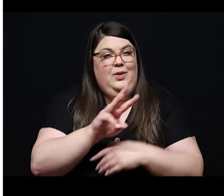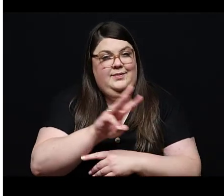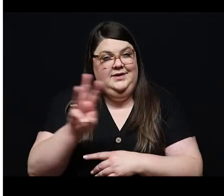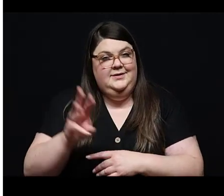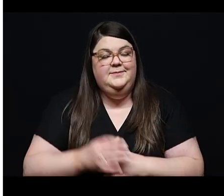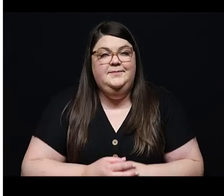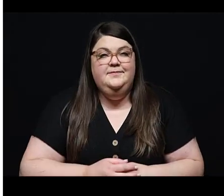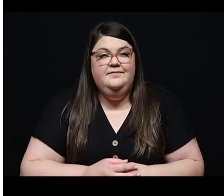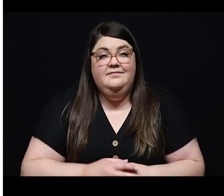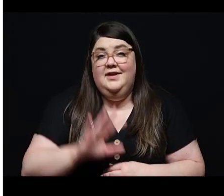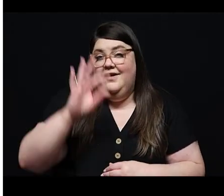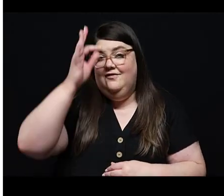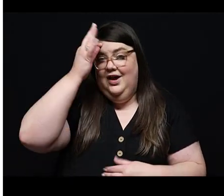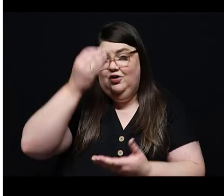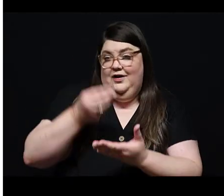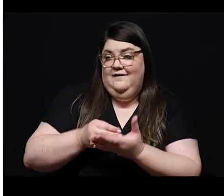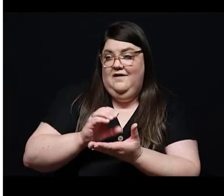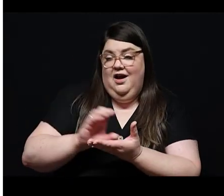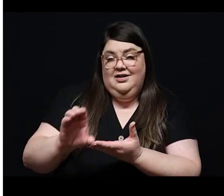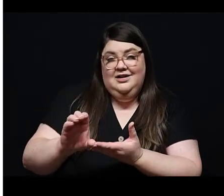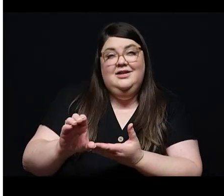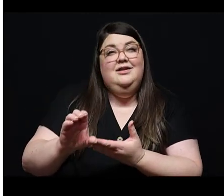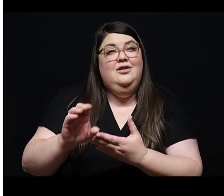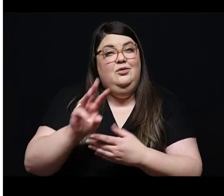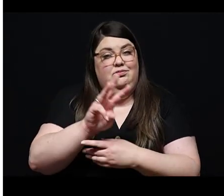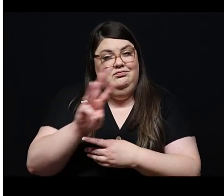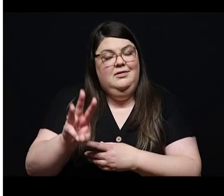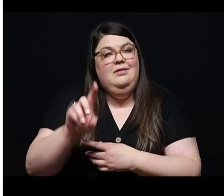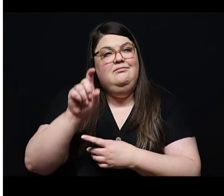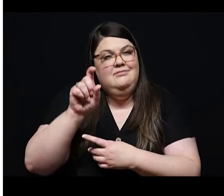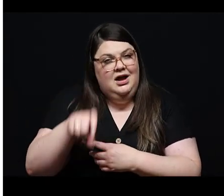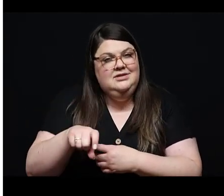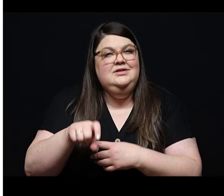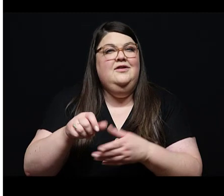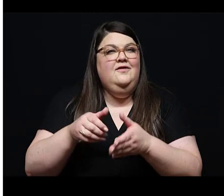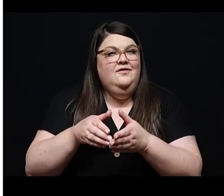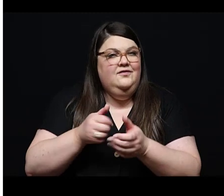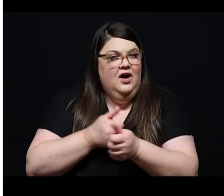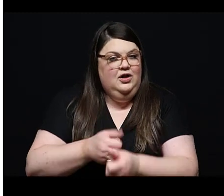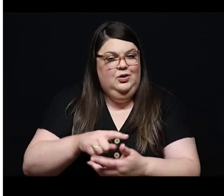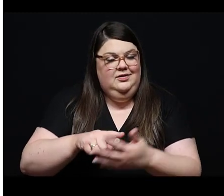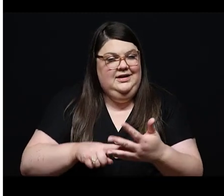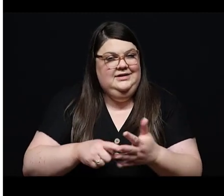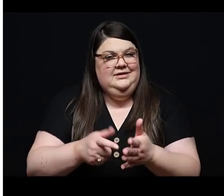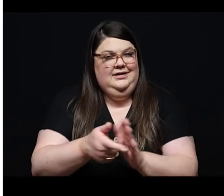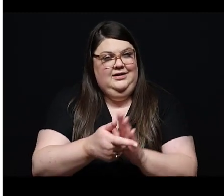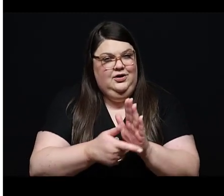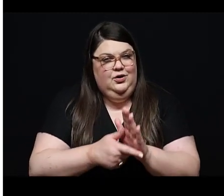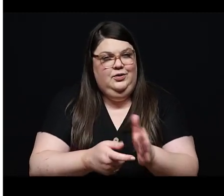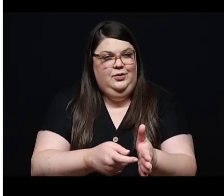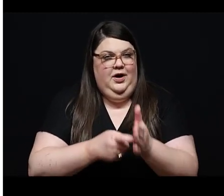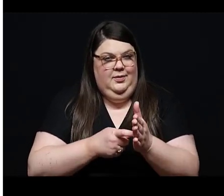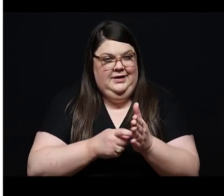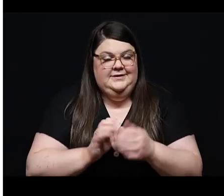Federally funded entities must follow these legal accessibility requirements. Learning objectives: